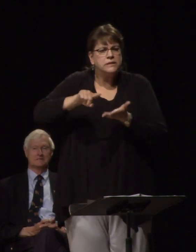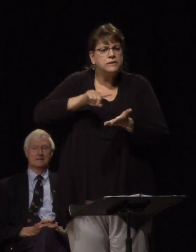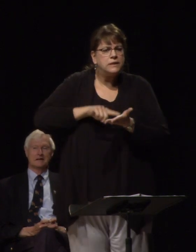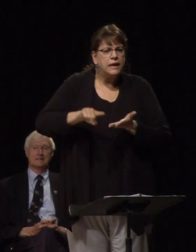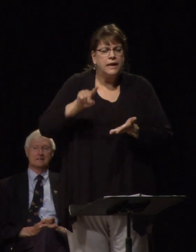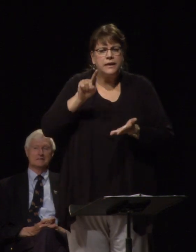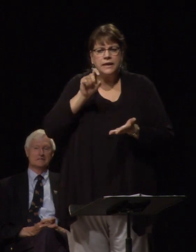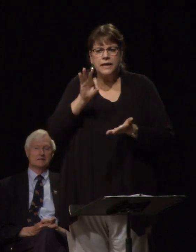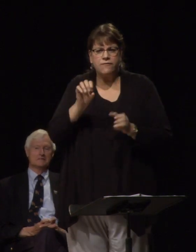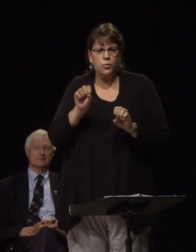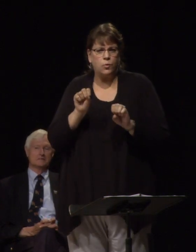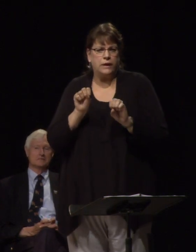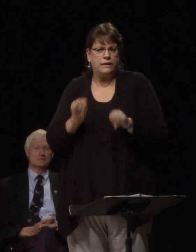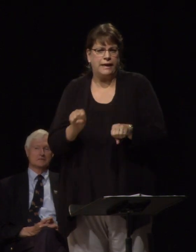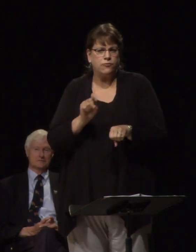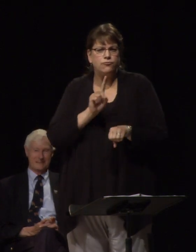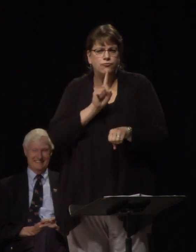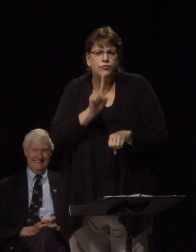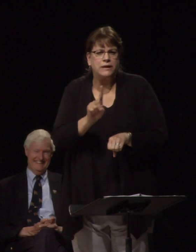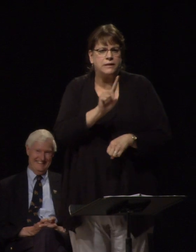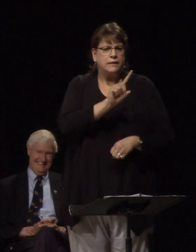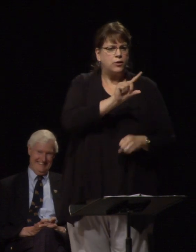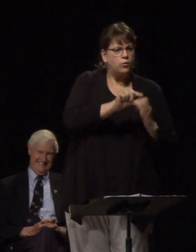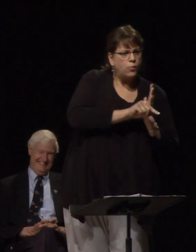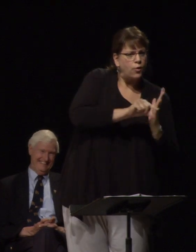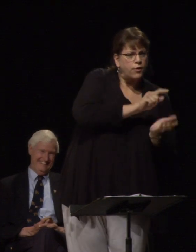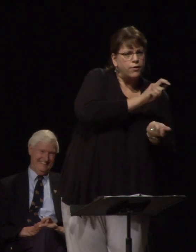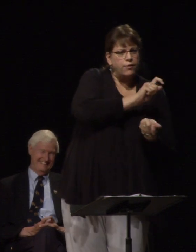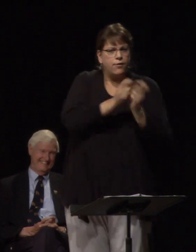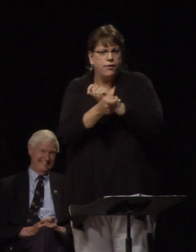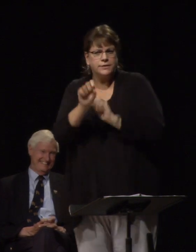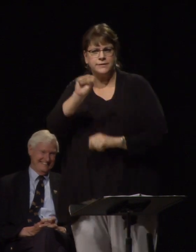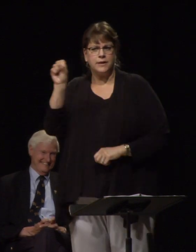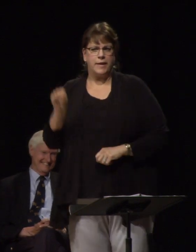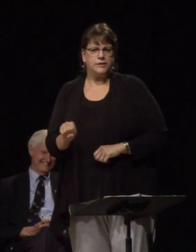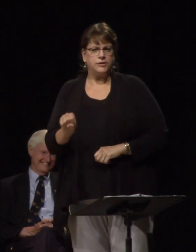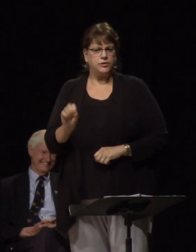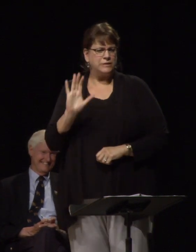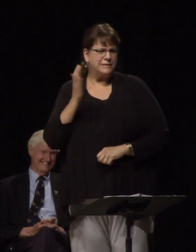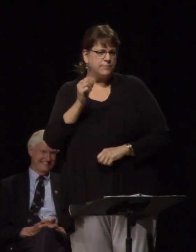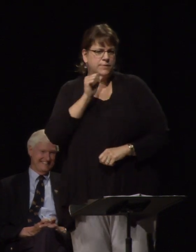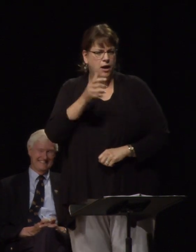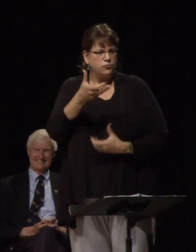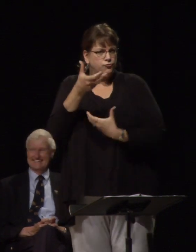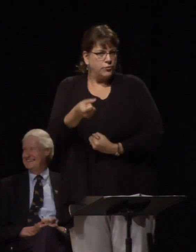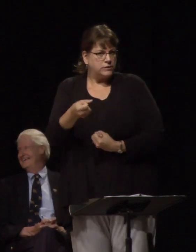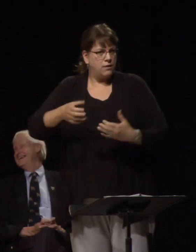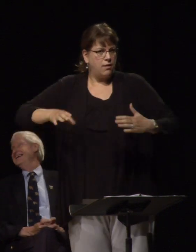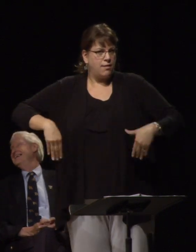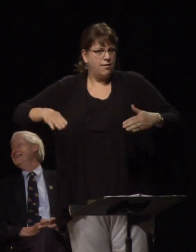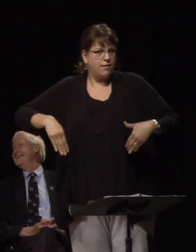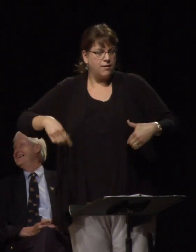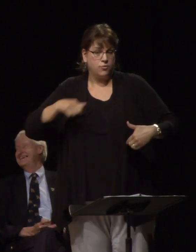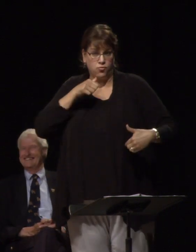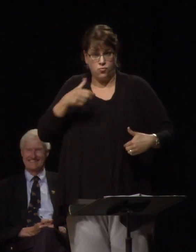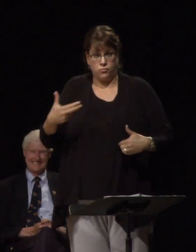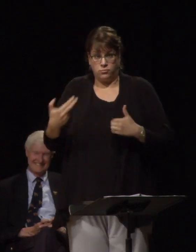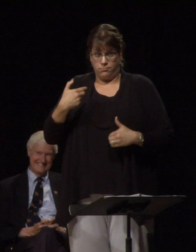FEASIBILITY OF CHANGING FROM SEMESTERS TO QUARTERS. SO DON'T KILL THE MESSENGER.